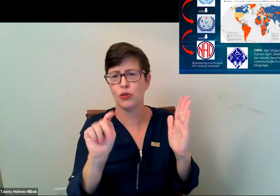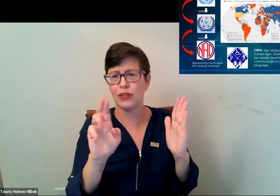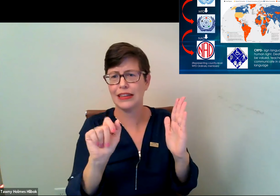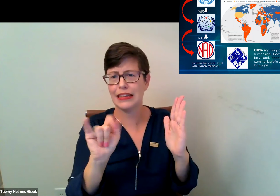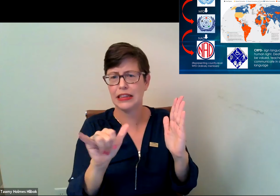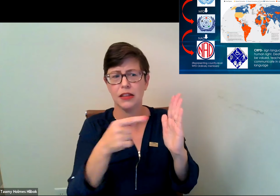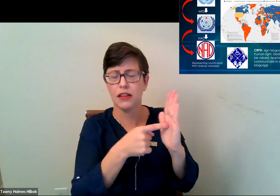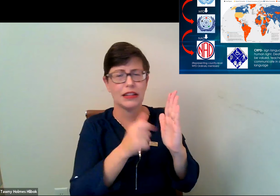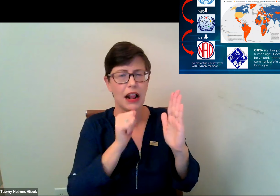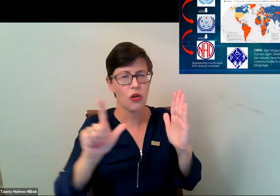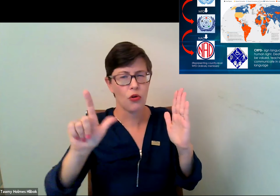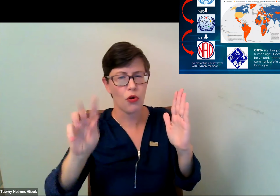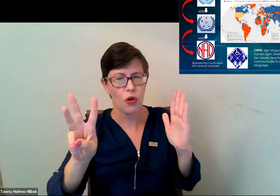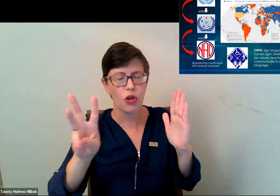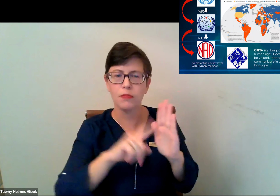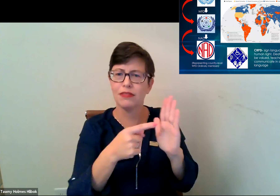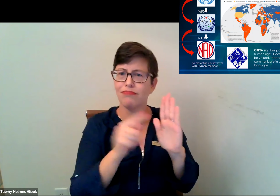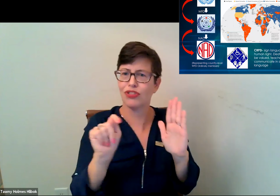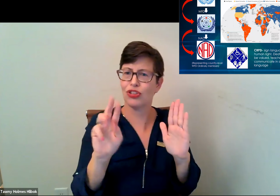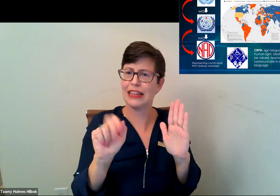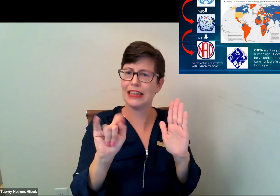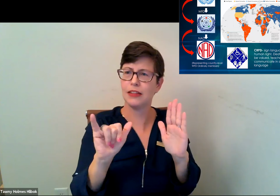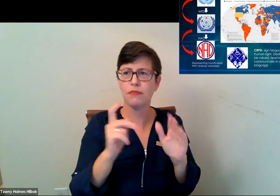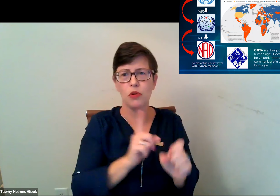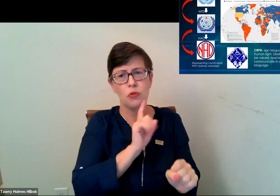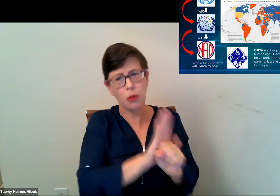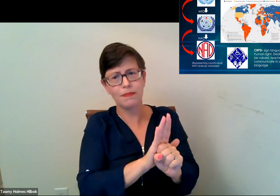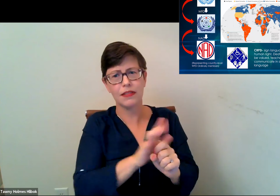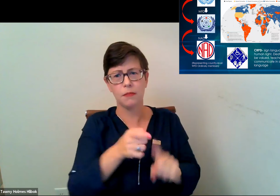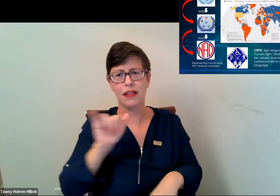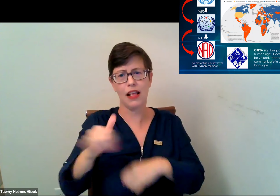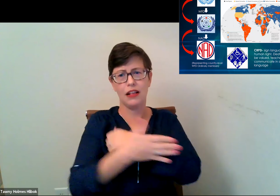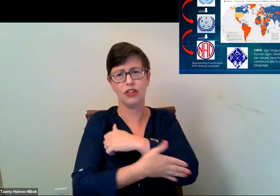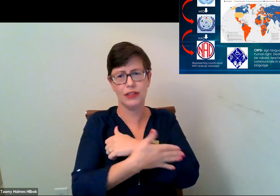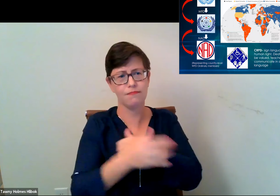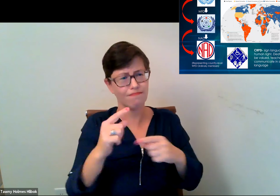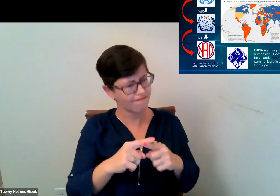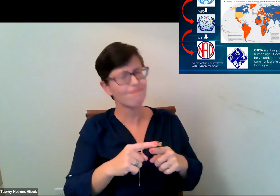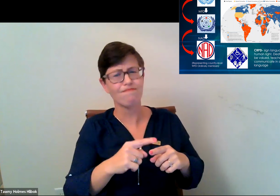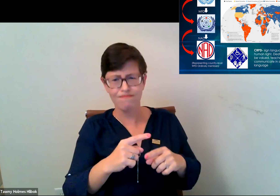there's really great language within that Treaty it's not a law per se, but it is a promise of that